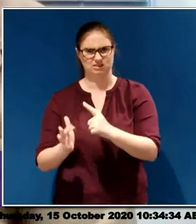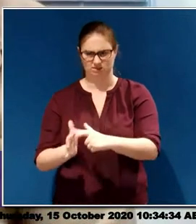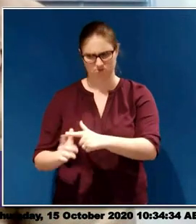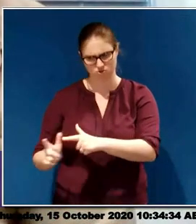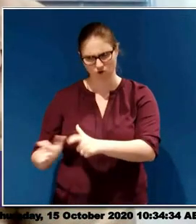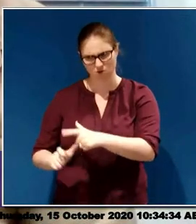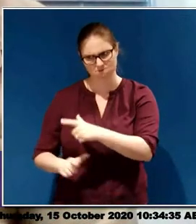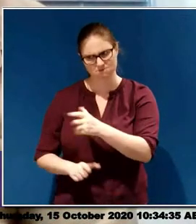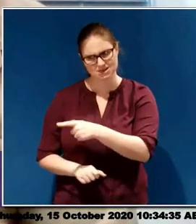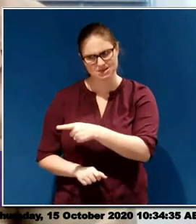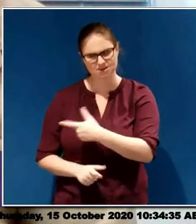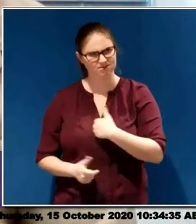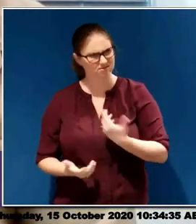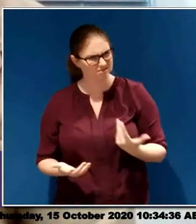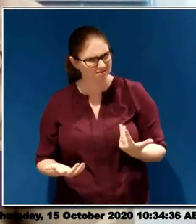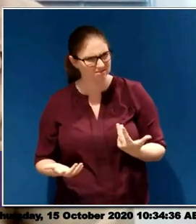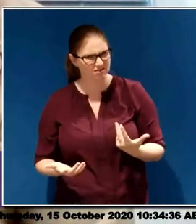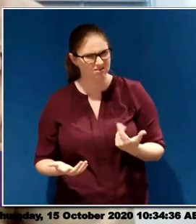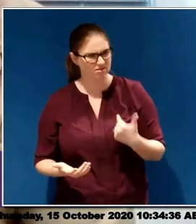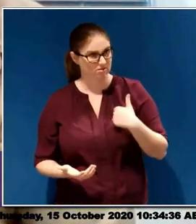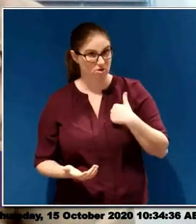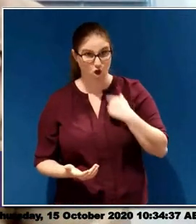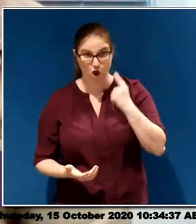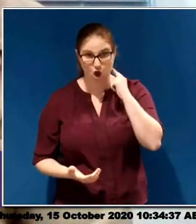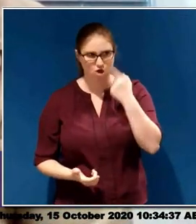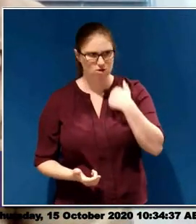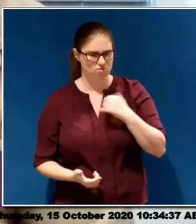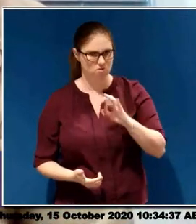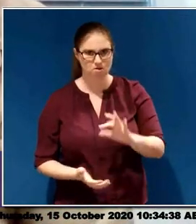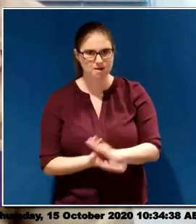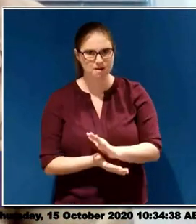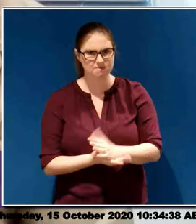not very happy when I heard that. It's like telling a child not to sneeze.